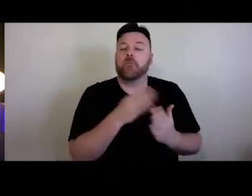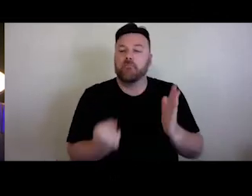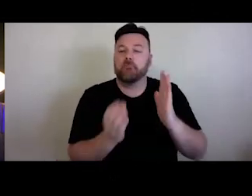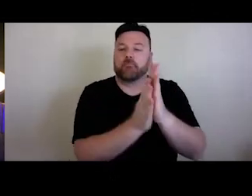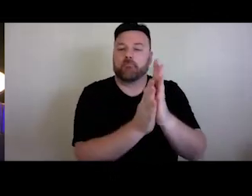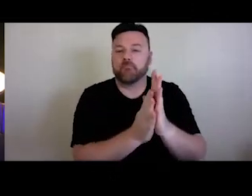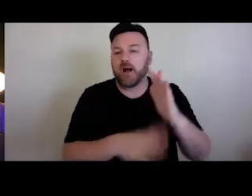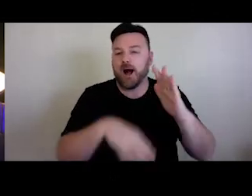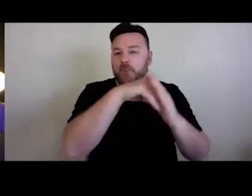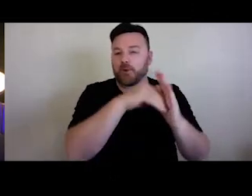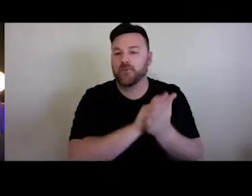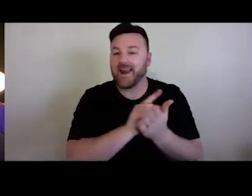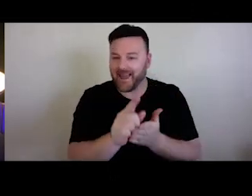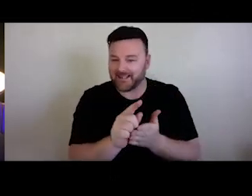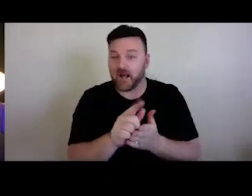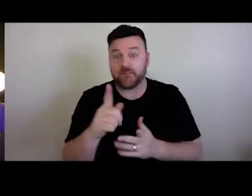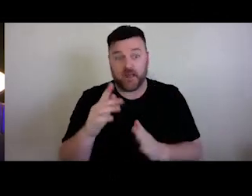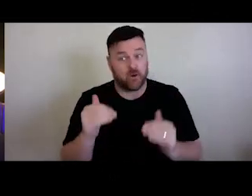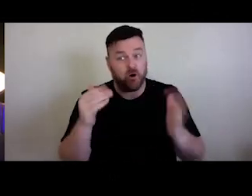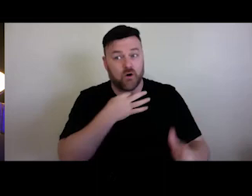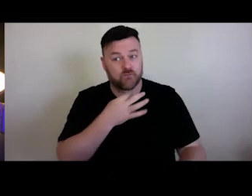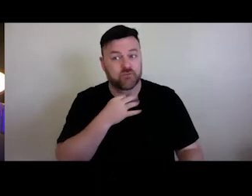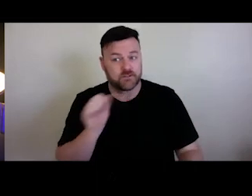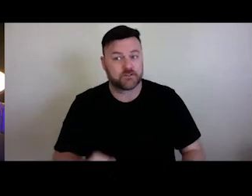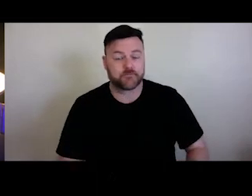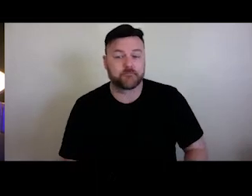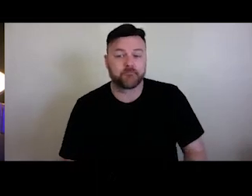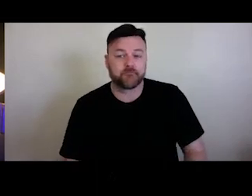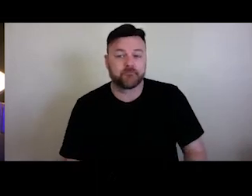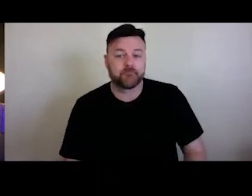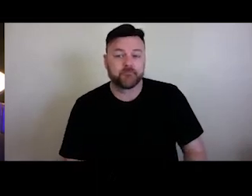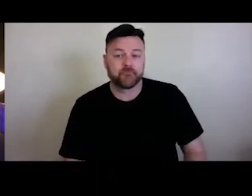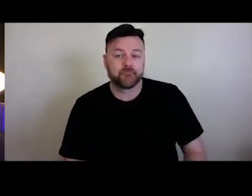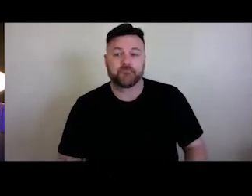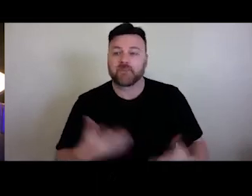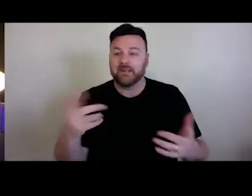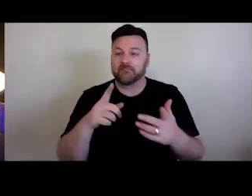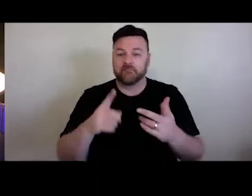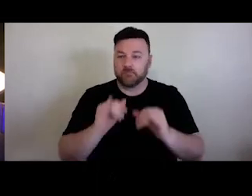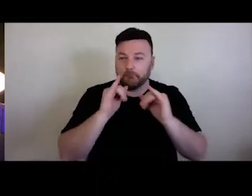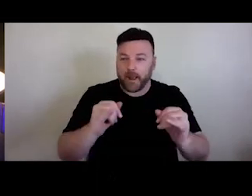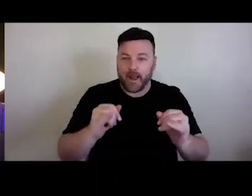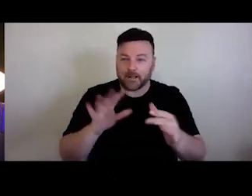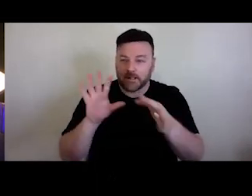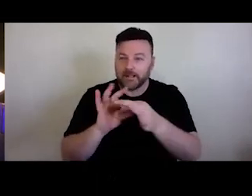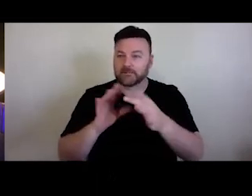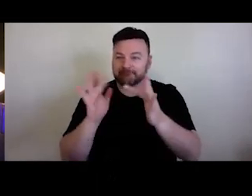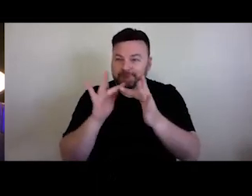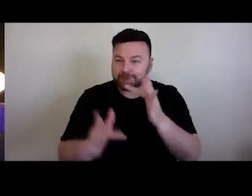risk we come up with when we're streaming online - is faulty connections or bad connections or, you know, anything like that. So